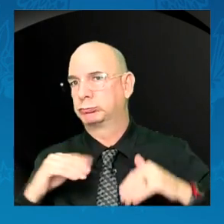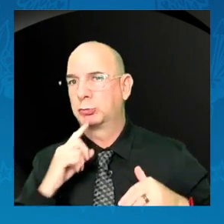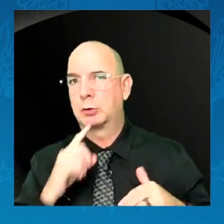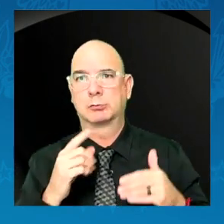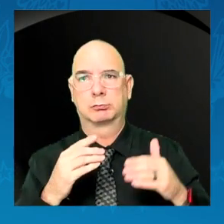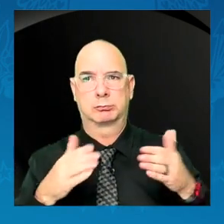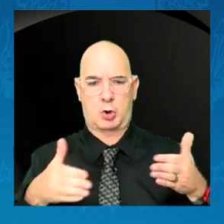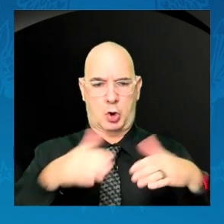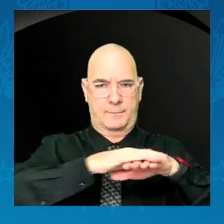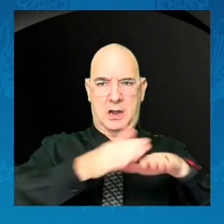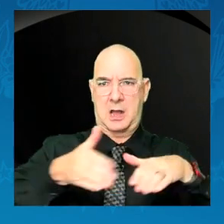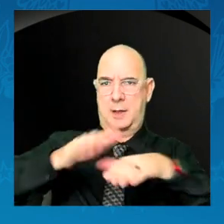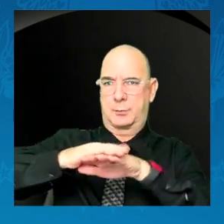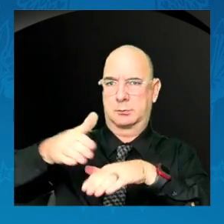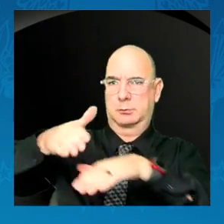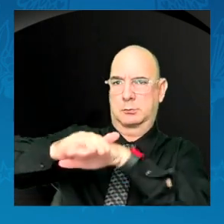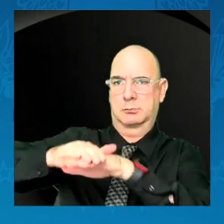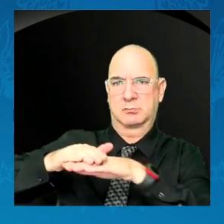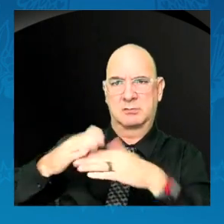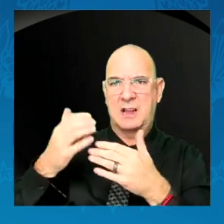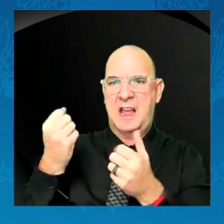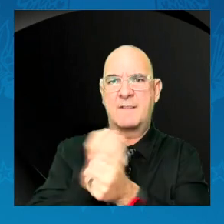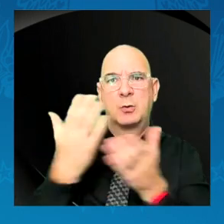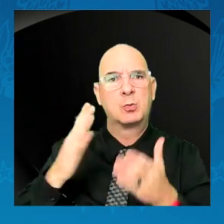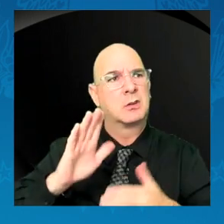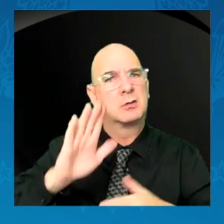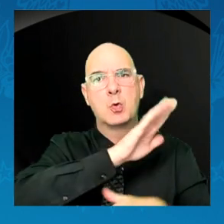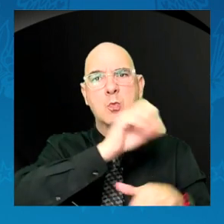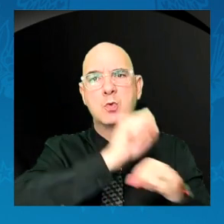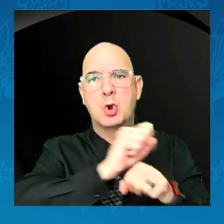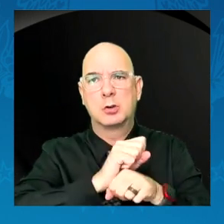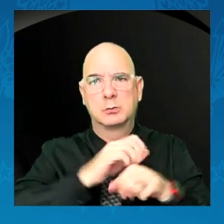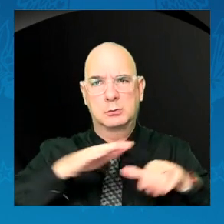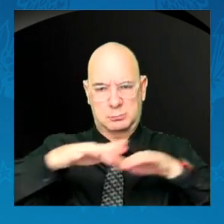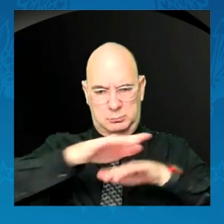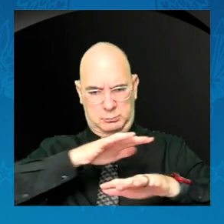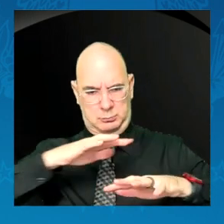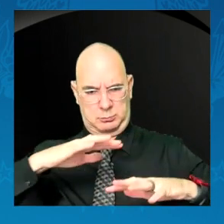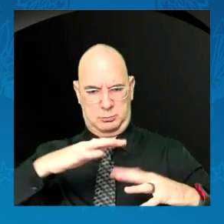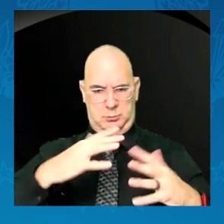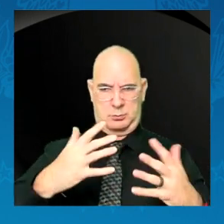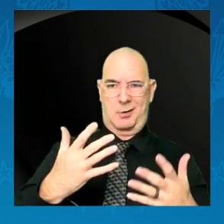that everyone is doing is, I think, becoming obvious as this discussion continues, including the work that you are doing